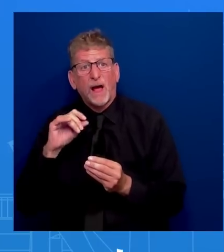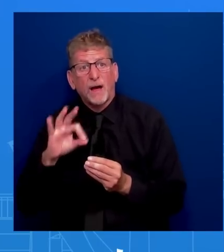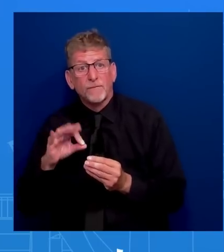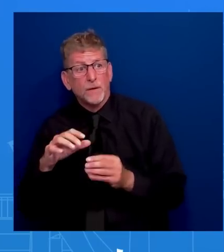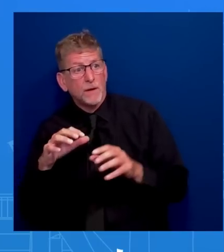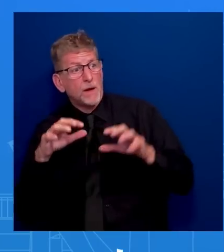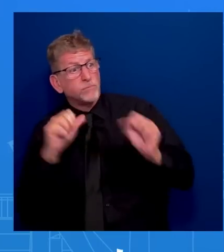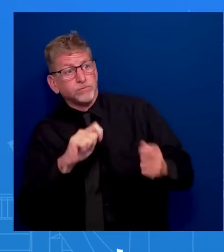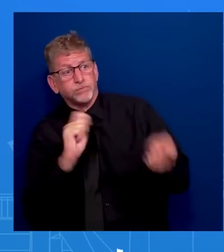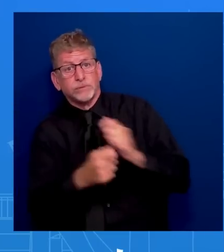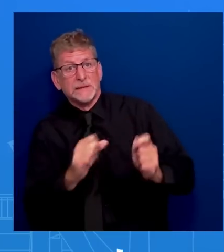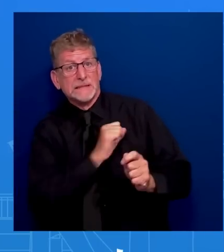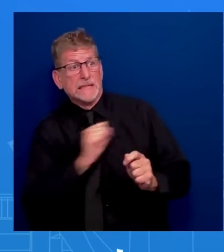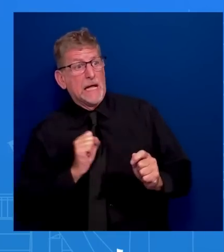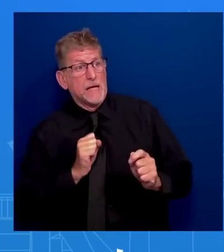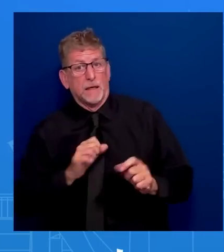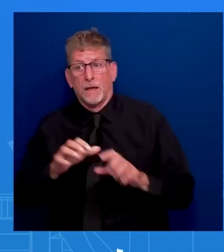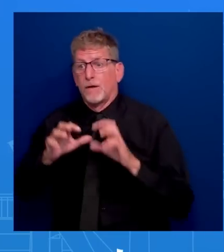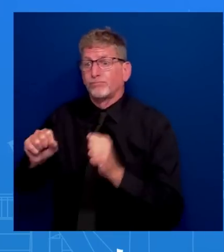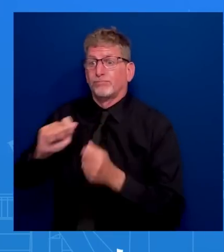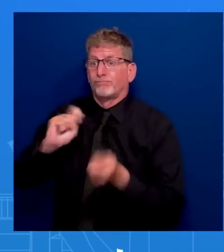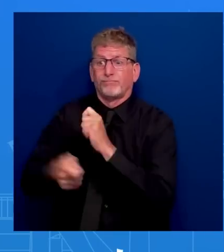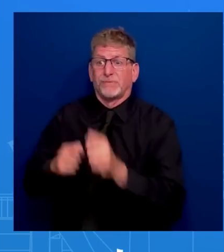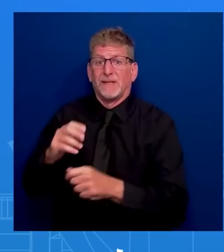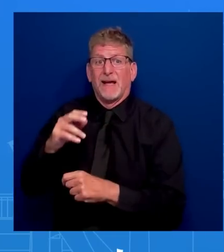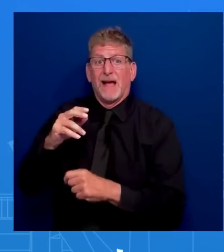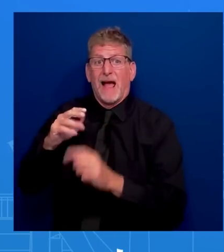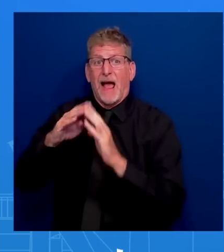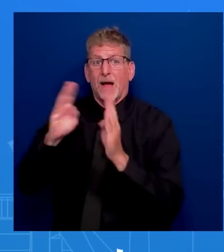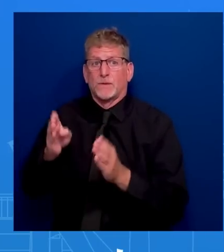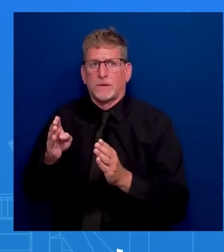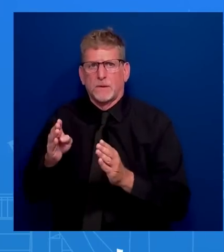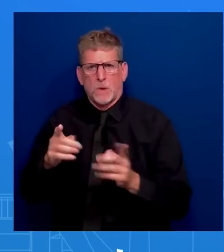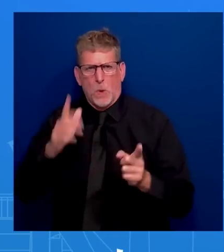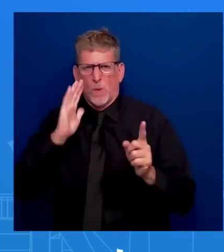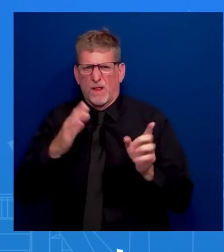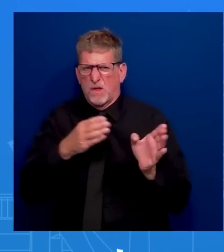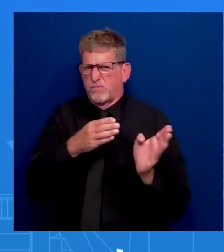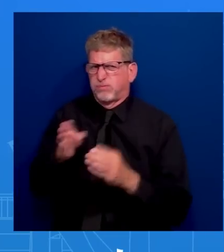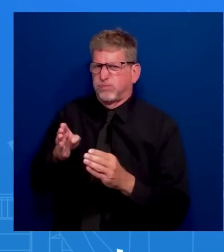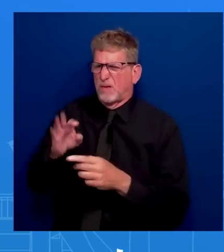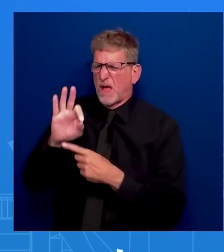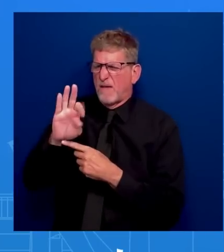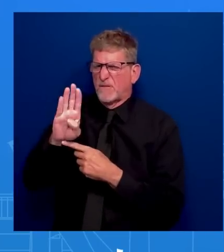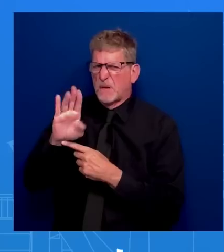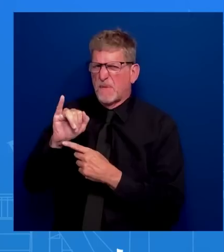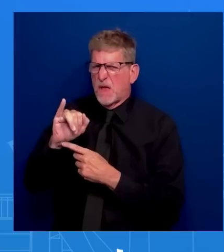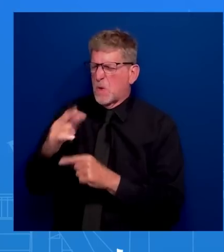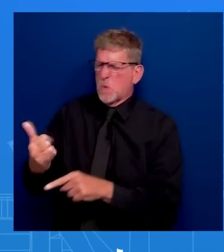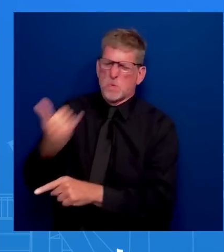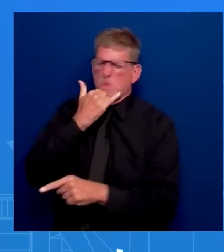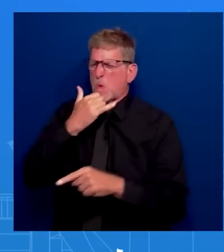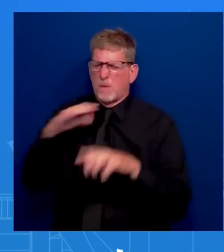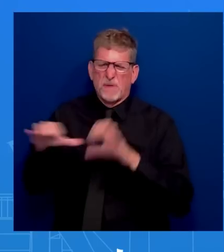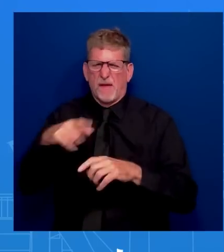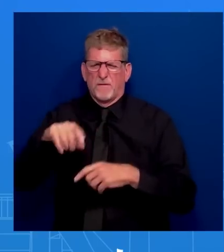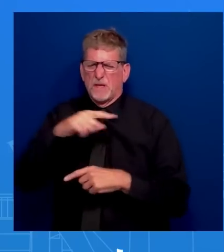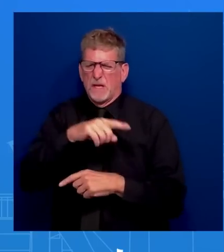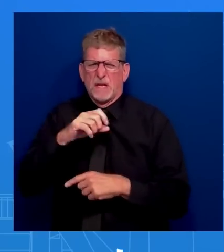going to comment on any reaction to what happened yesterday. We are going to refer any incoming